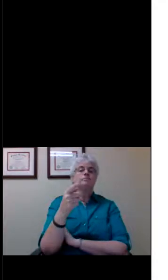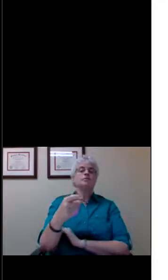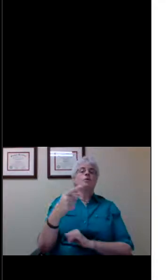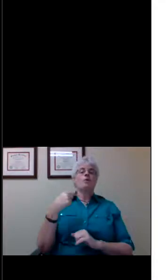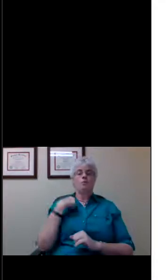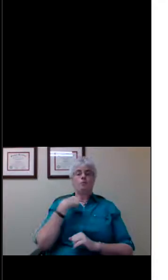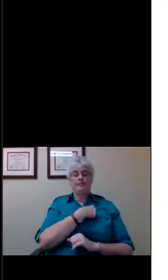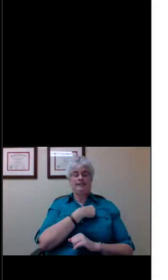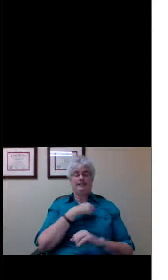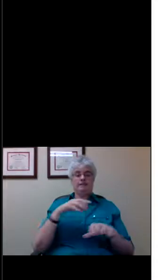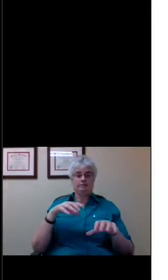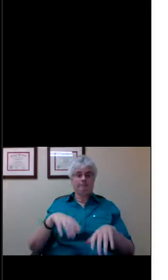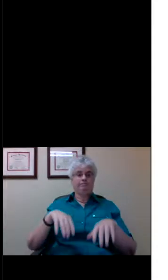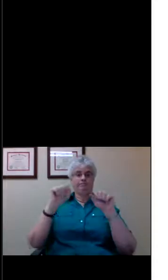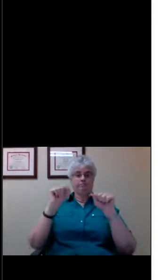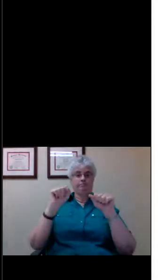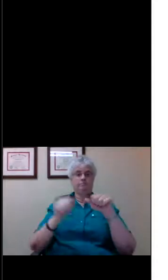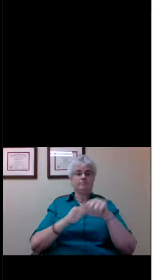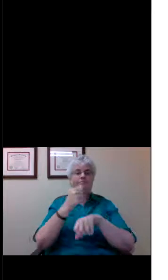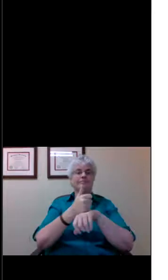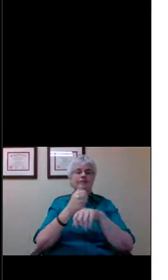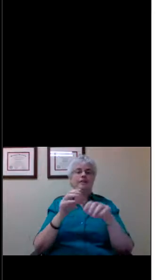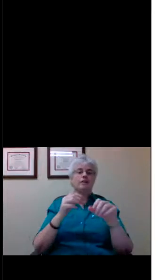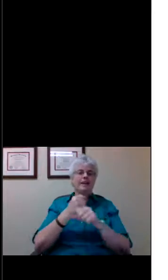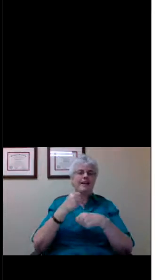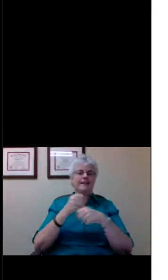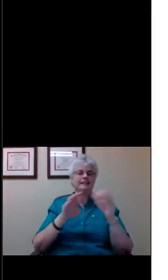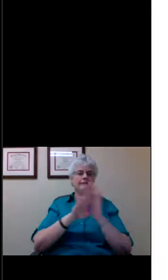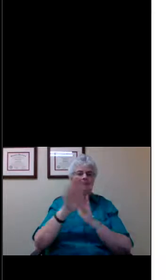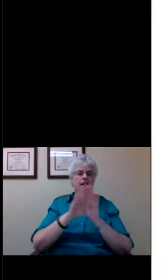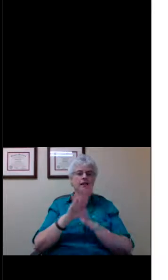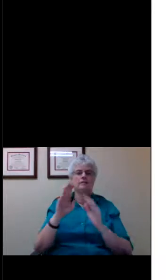Yeah, so then we were able to then create